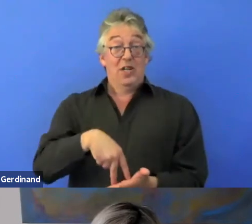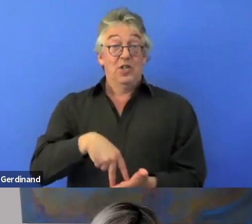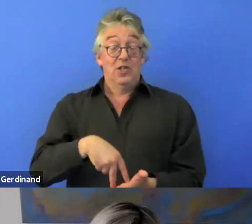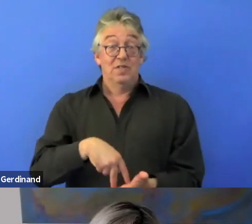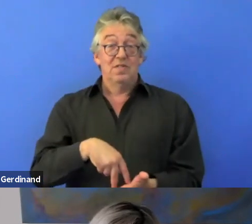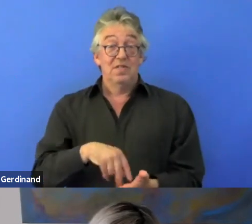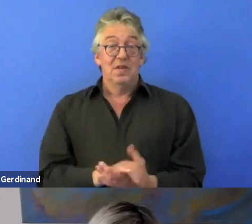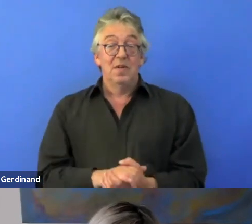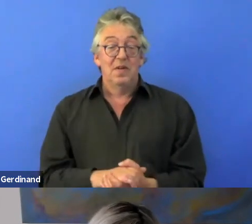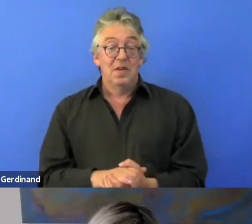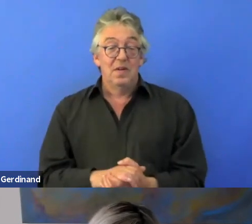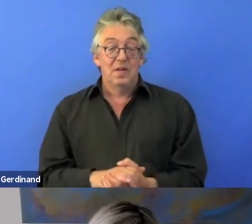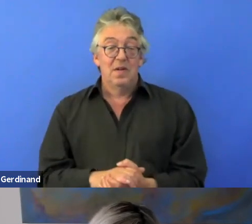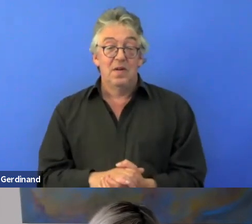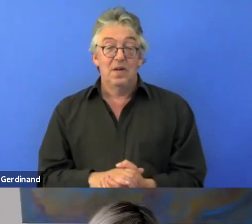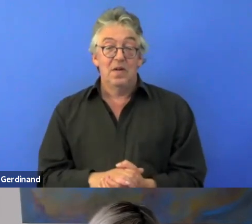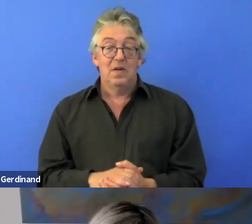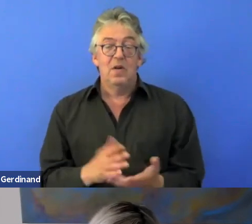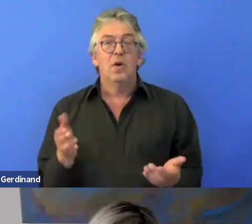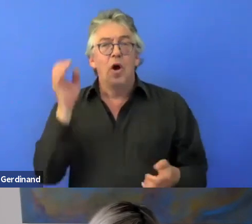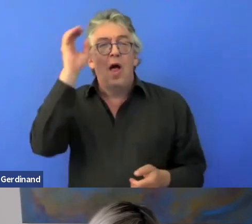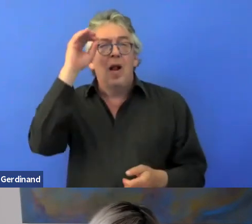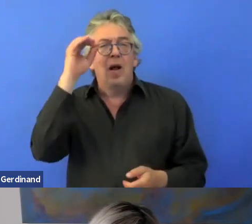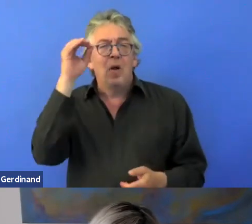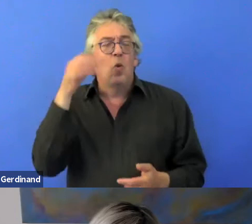like we want there should not be financial barriers